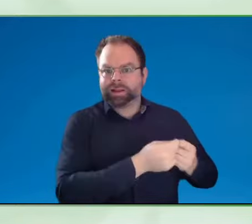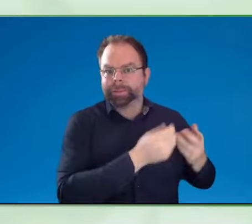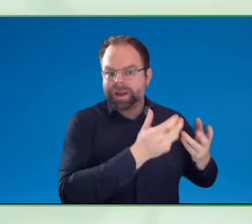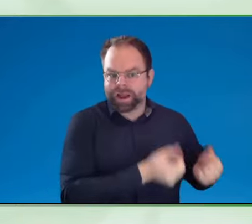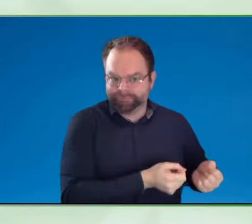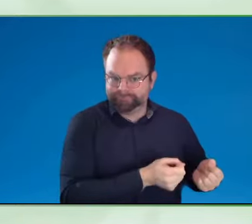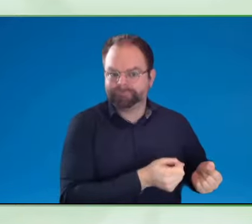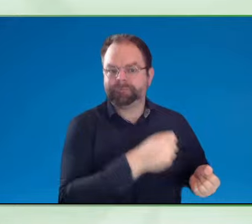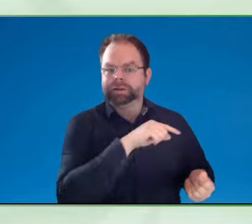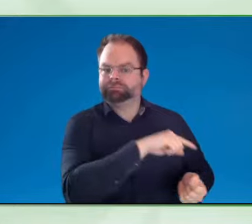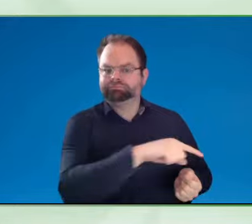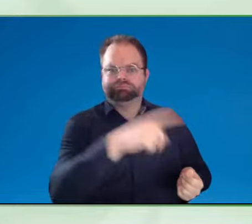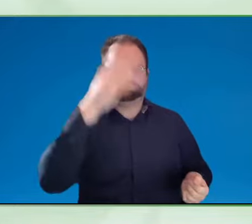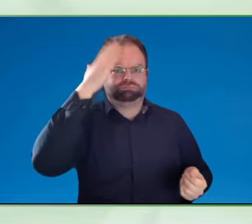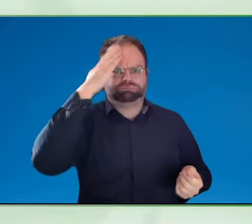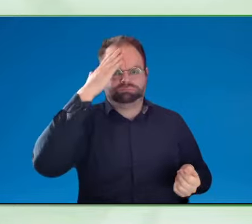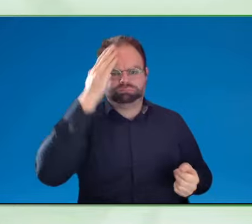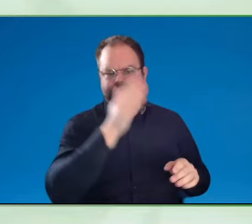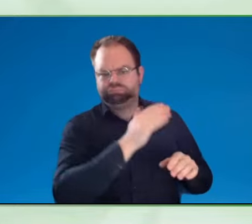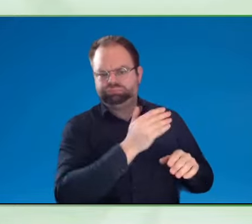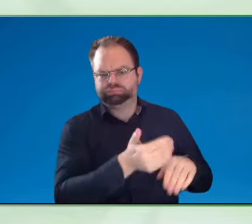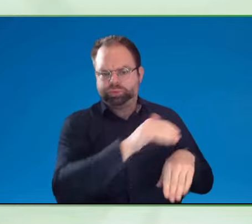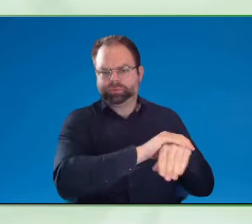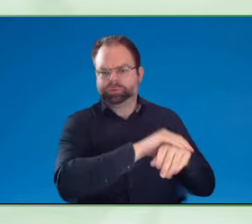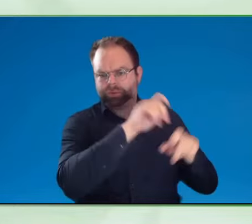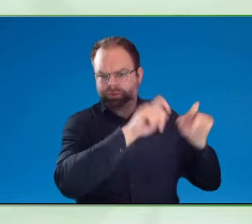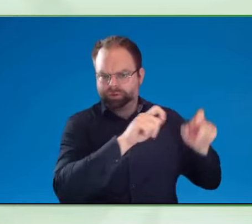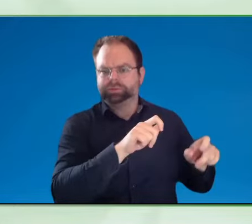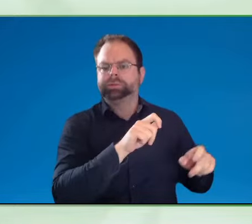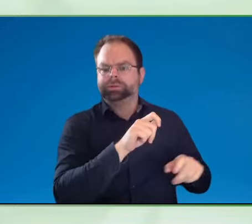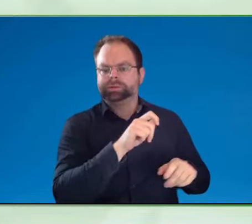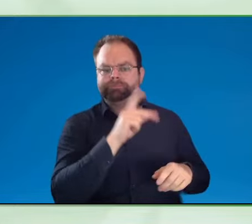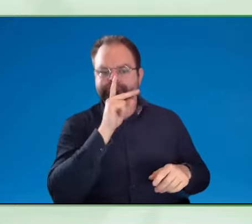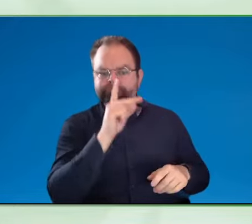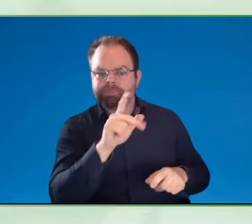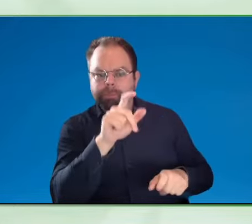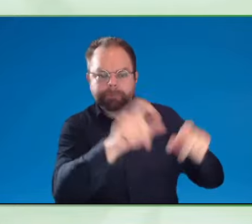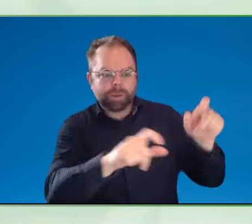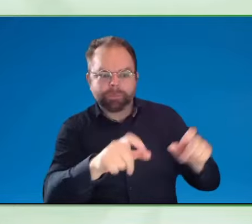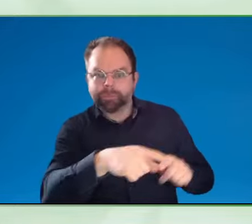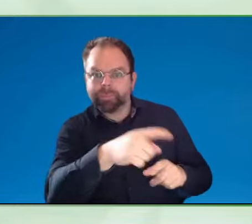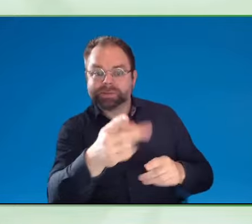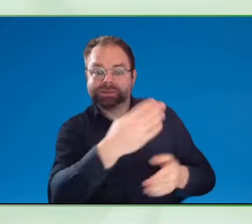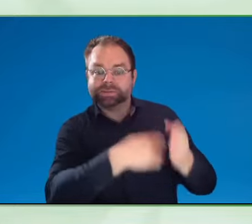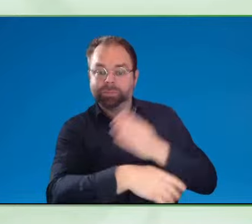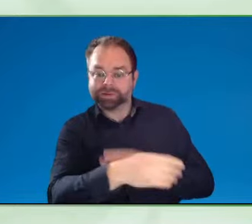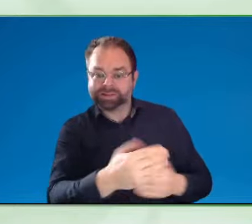change implemented. We need to close the gap and universal design.